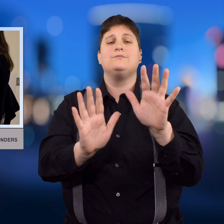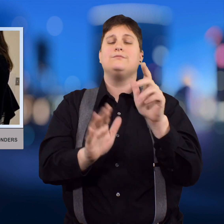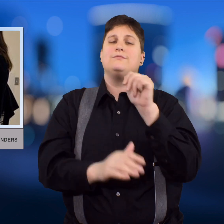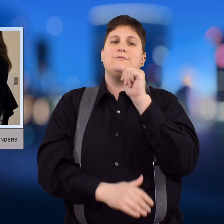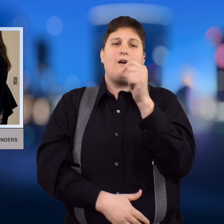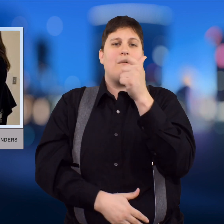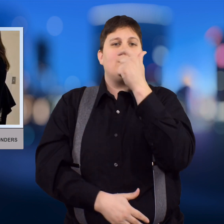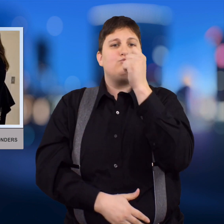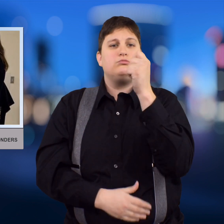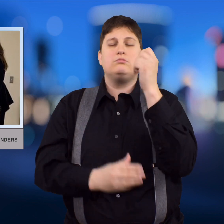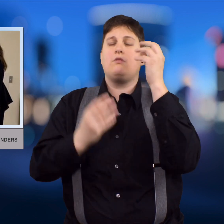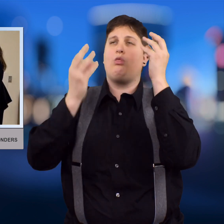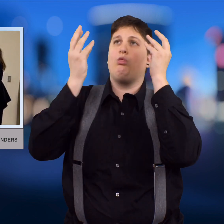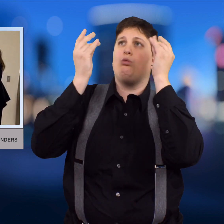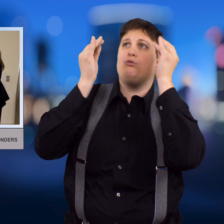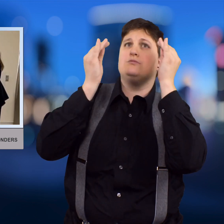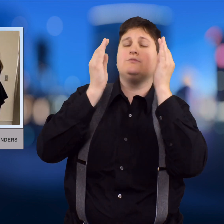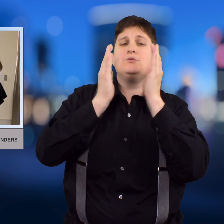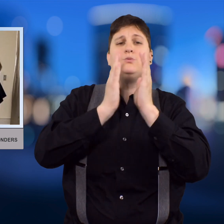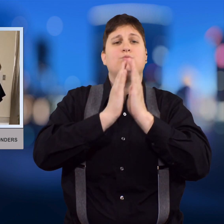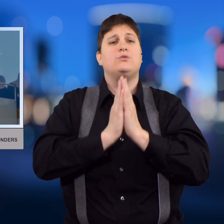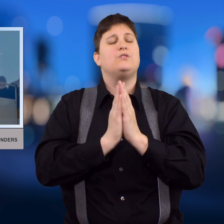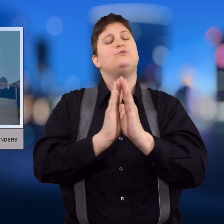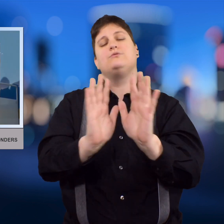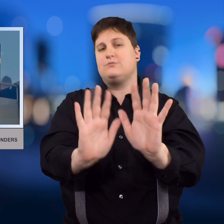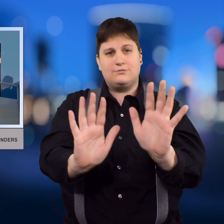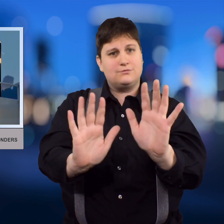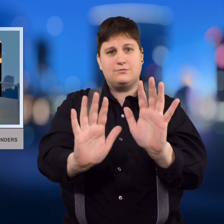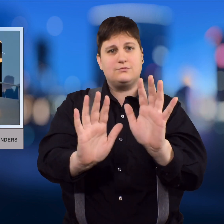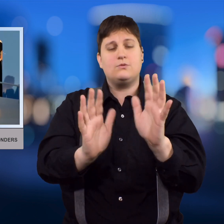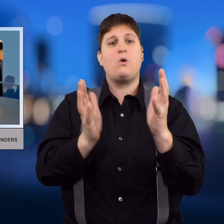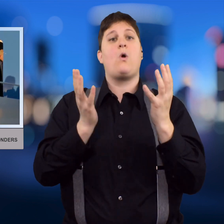time again it's not just thoughts and prayers they want.